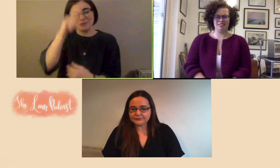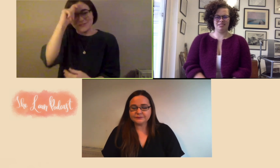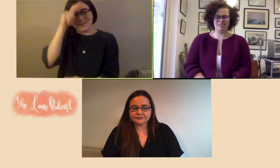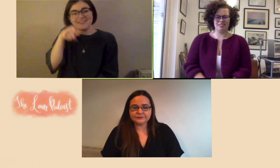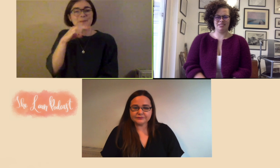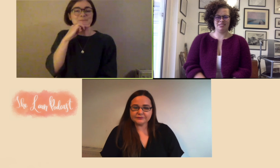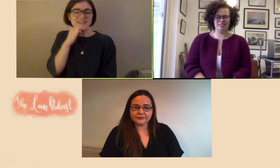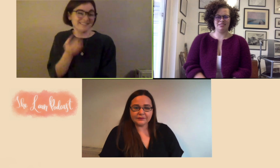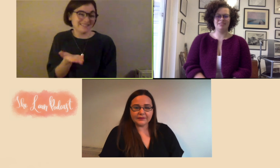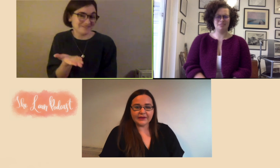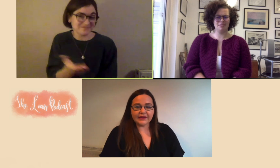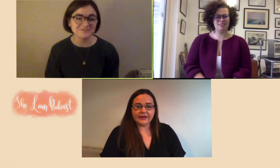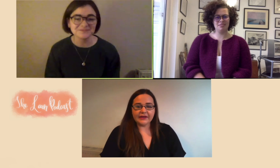all in this together means?